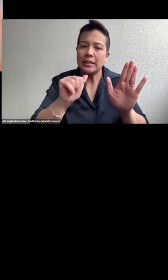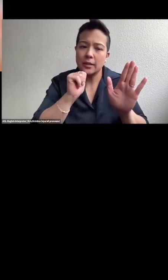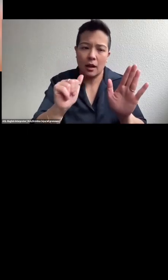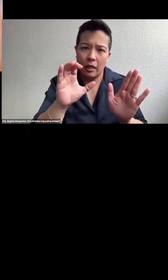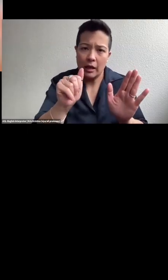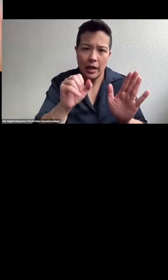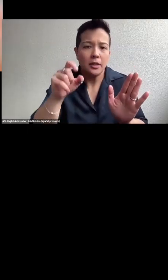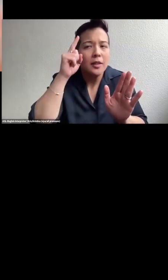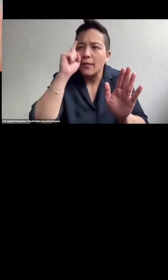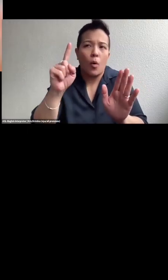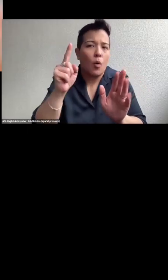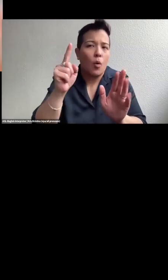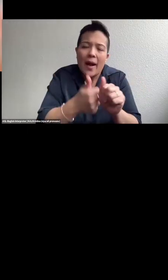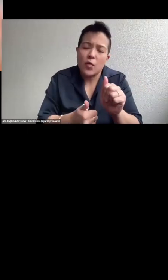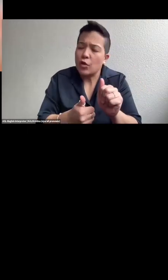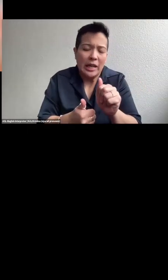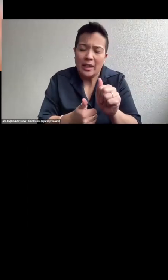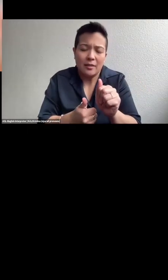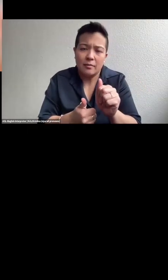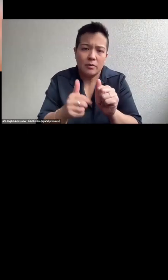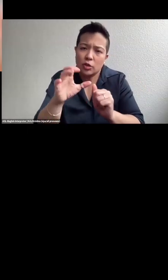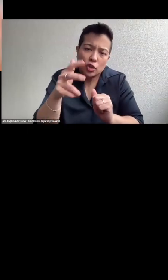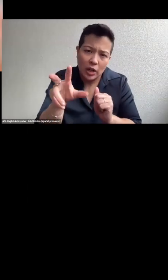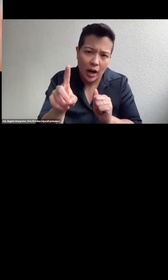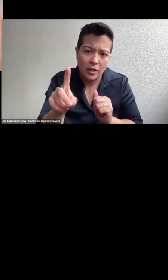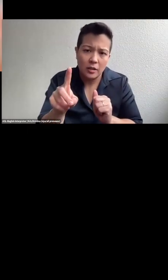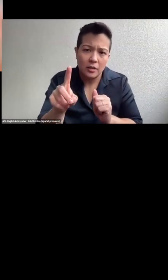course, for every child just depends on their circumstances.